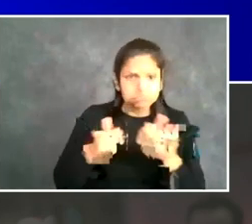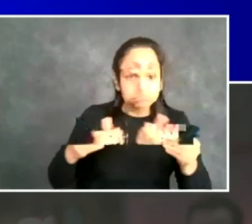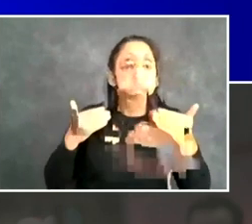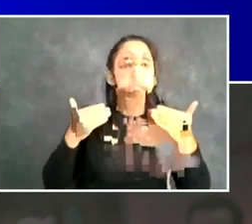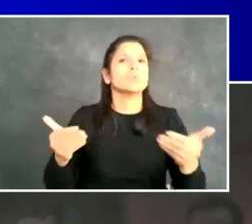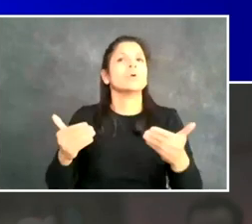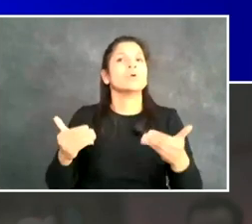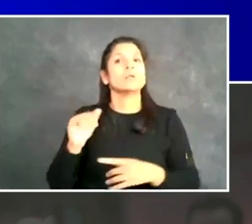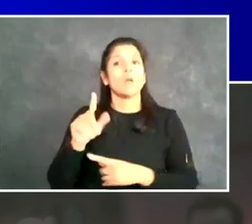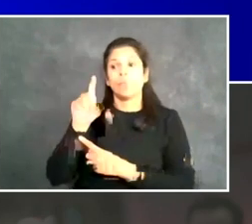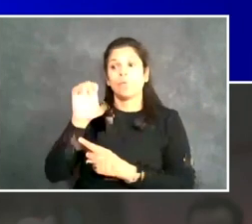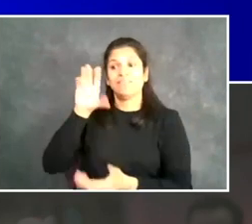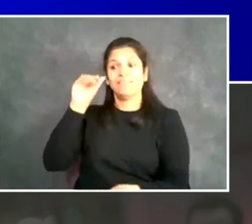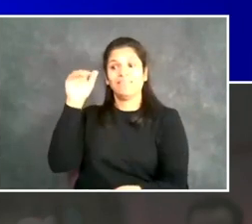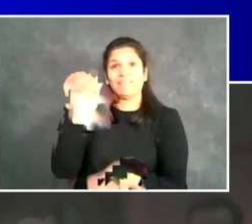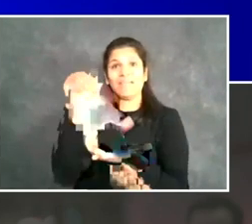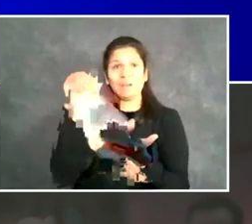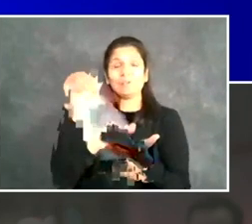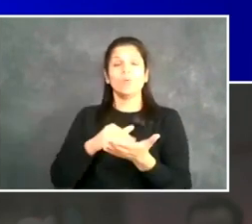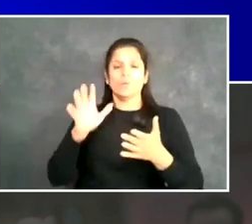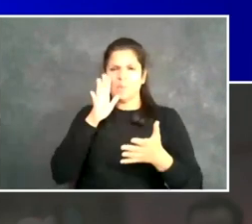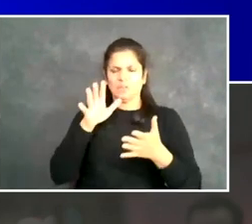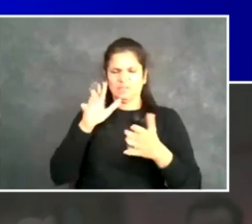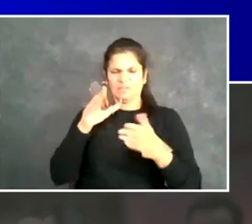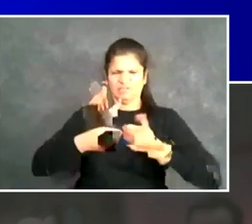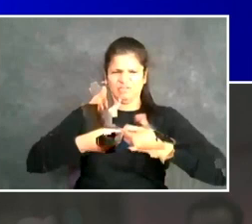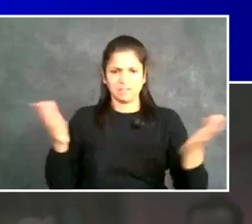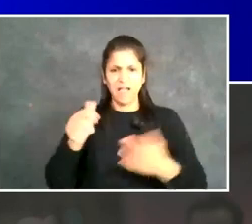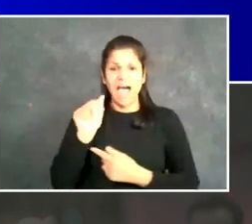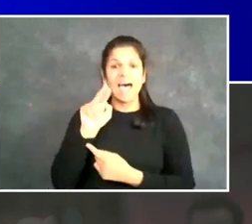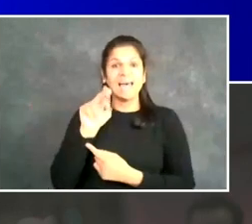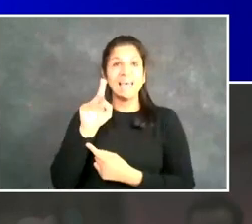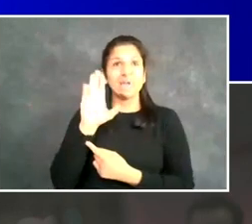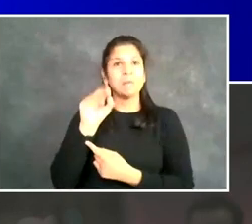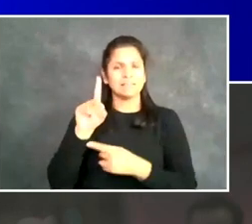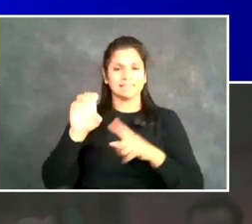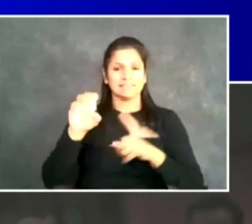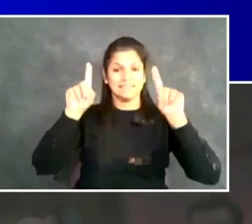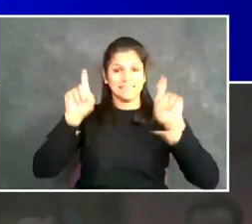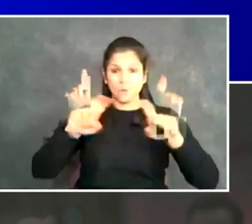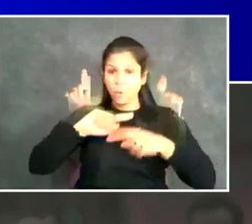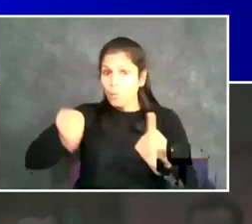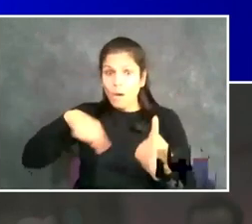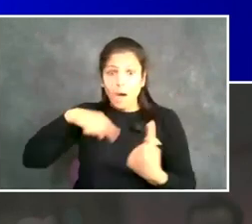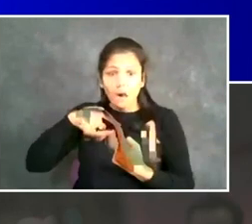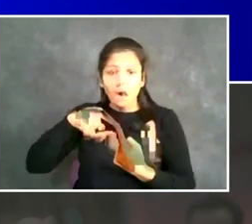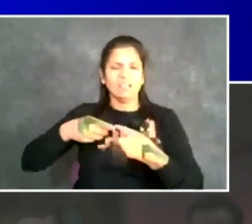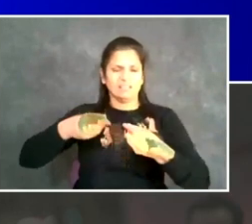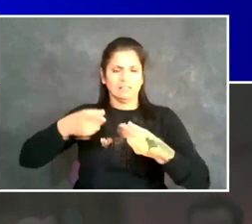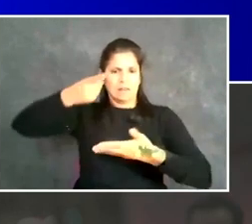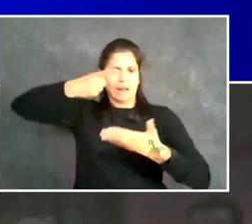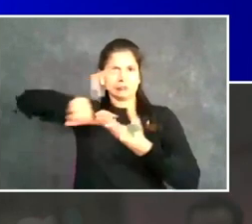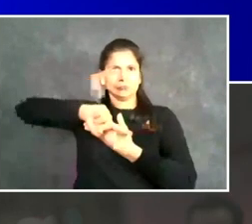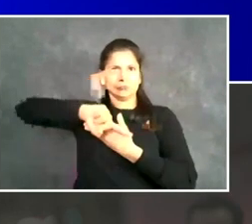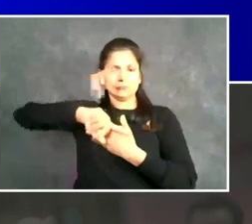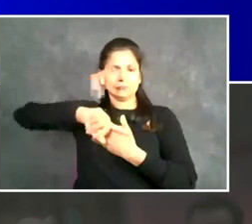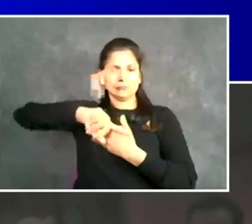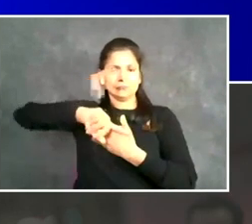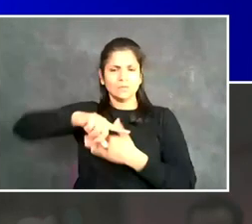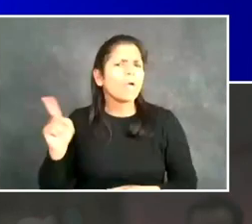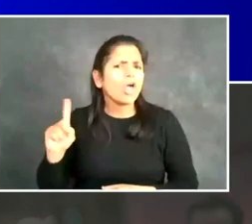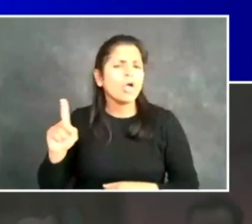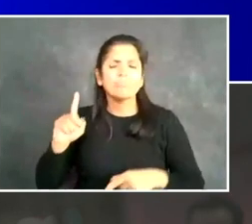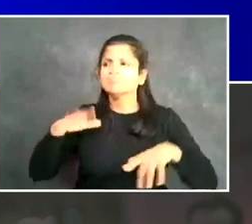EARLY AS NEXT WEEK TO OFFER THE